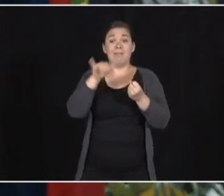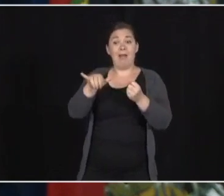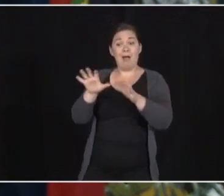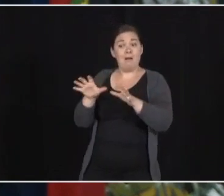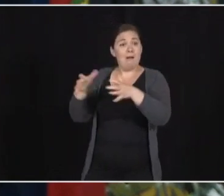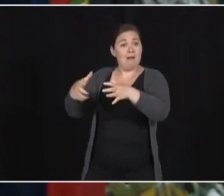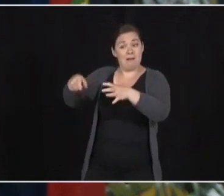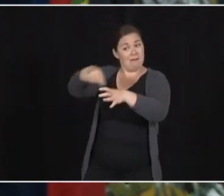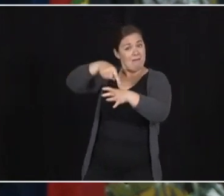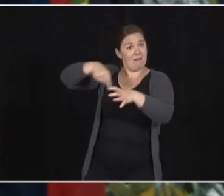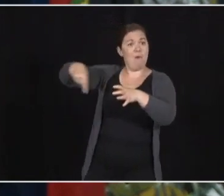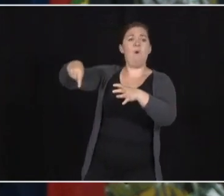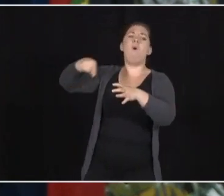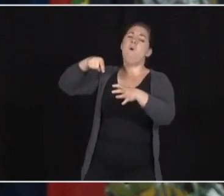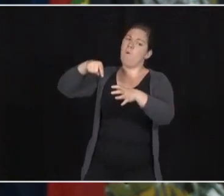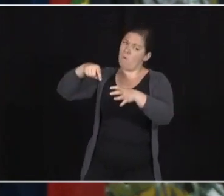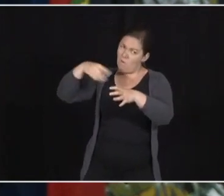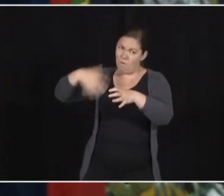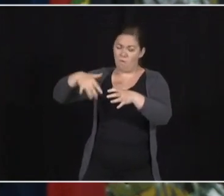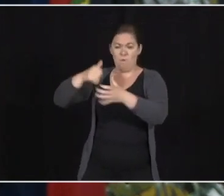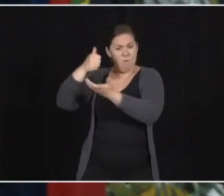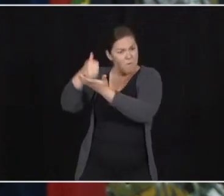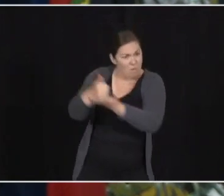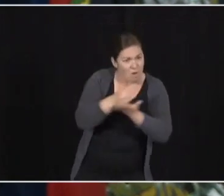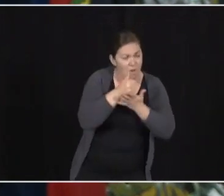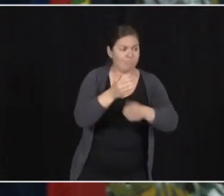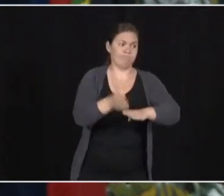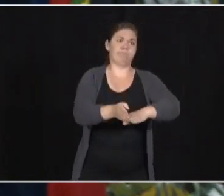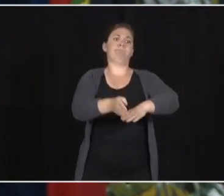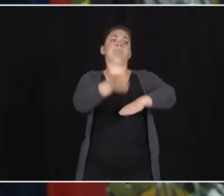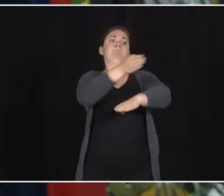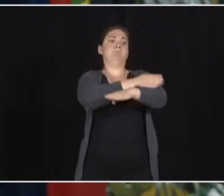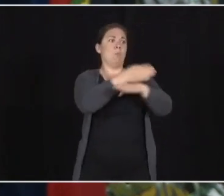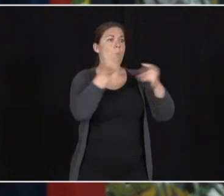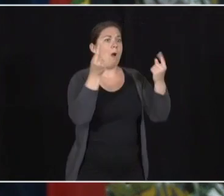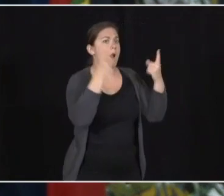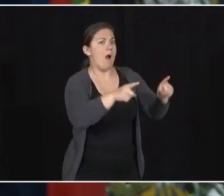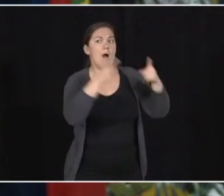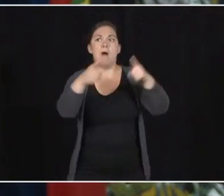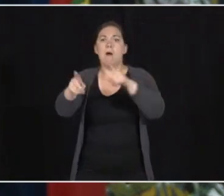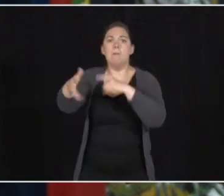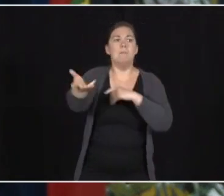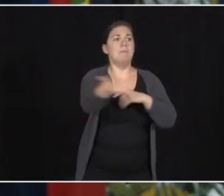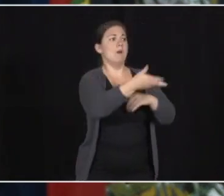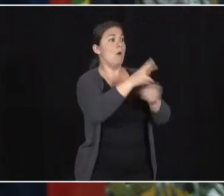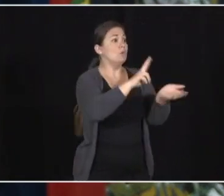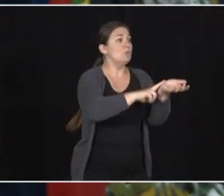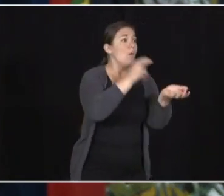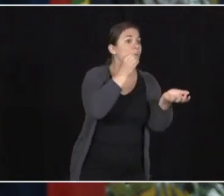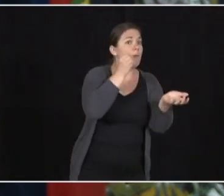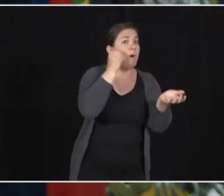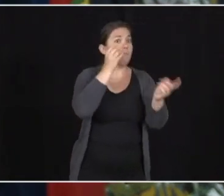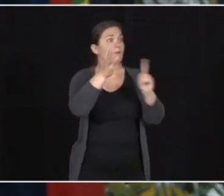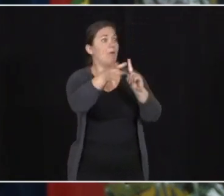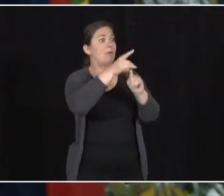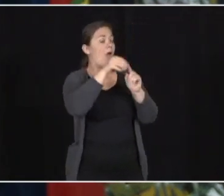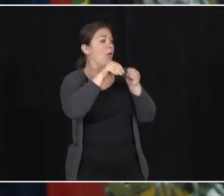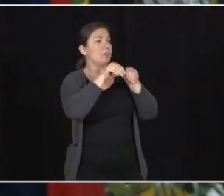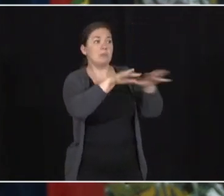we have seen marked improvements to our long-term care homes affected by COVID-19 outbreaks. Some key improvements are